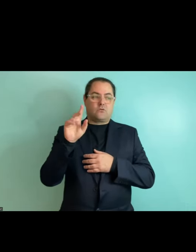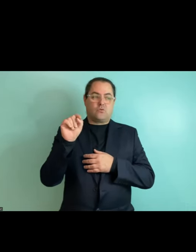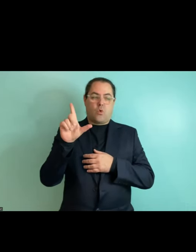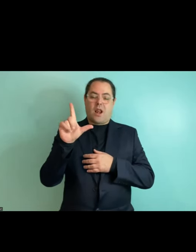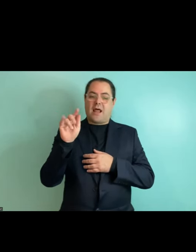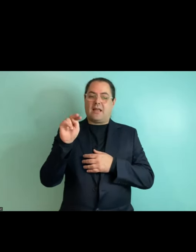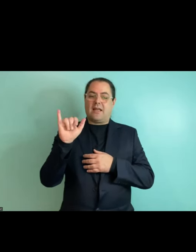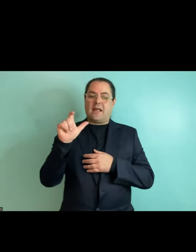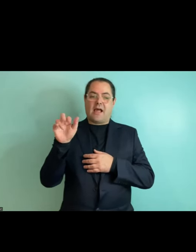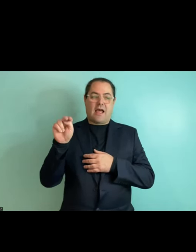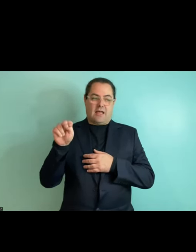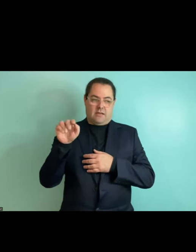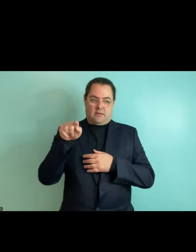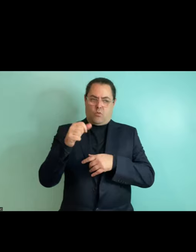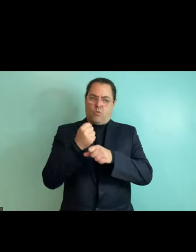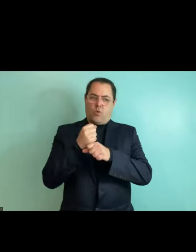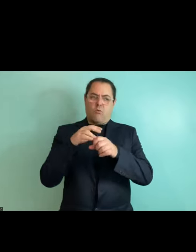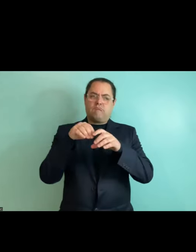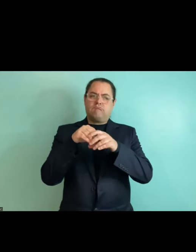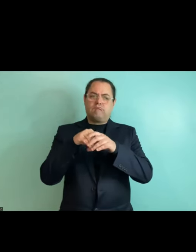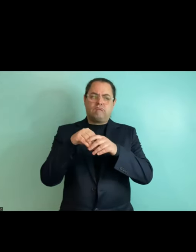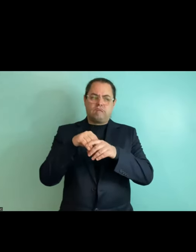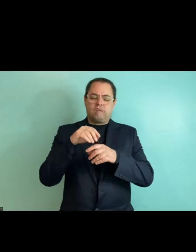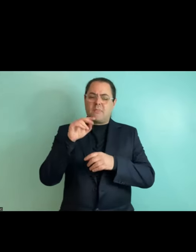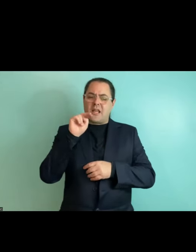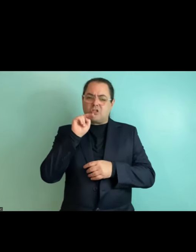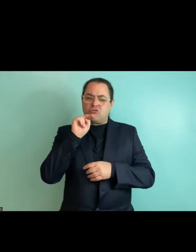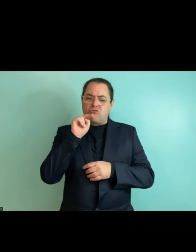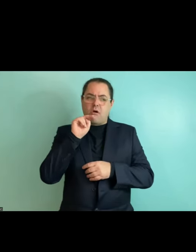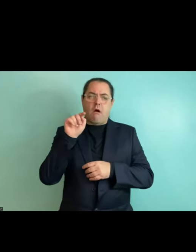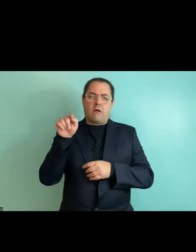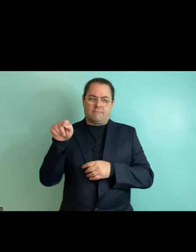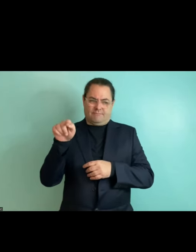we would be very interested in learning more about this employer led network, in particular,